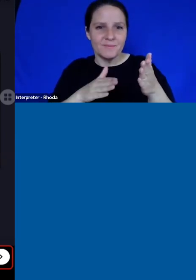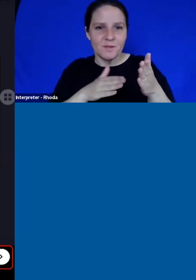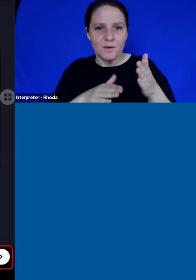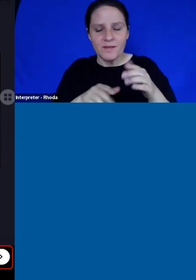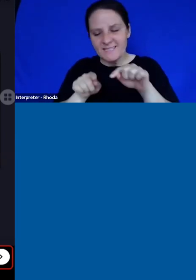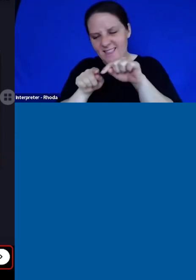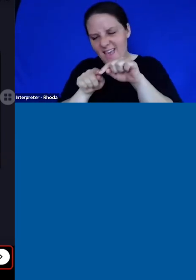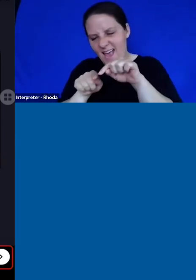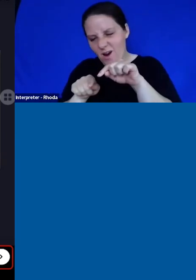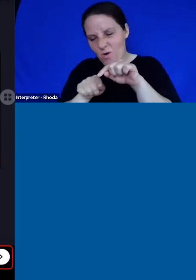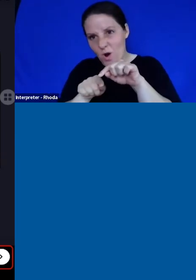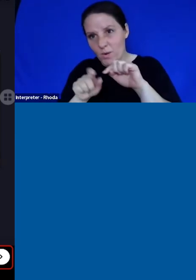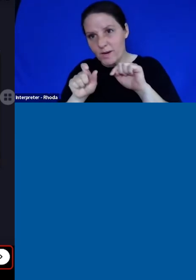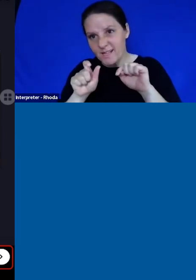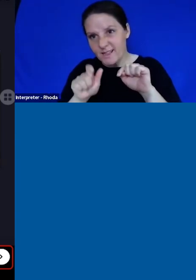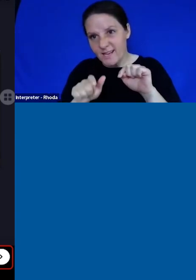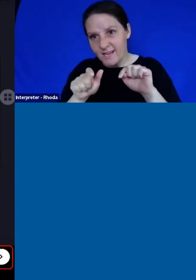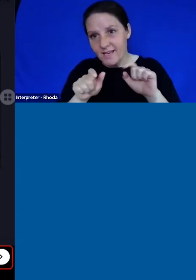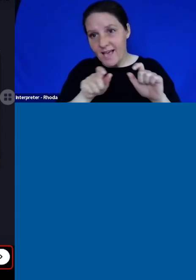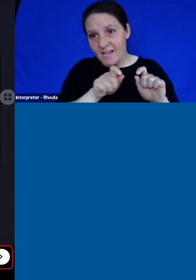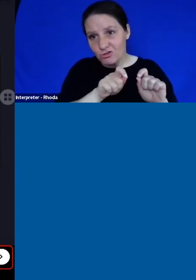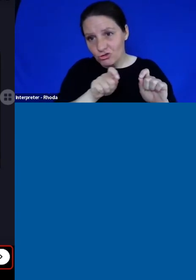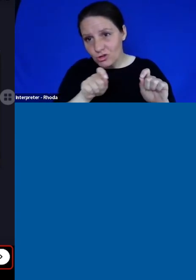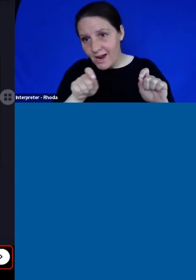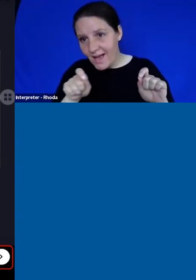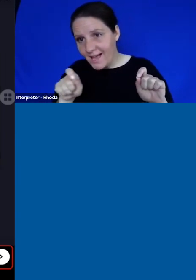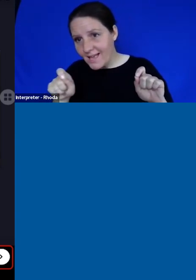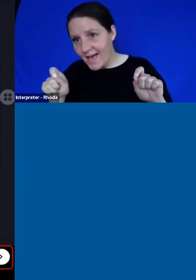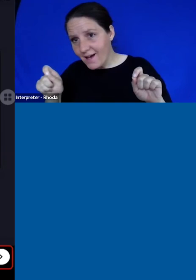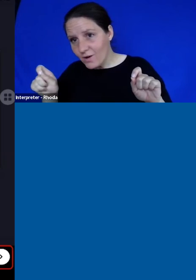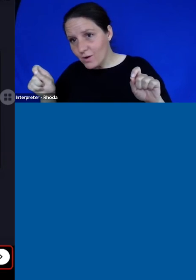and drag out the timeline of the post to match the audio.